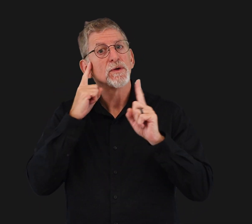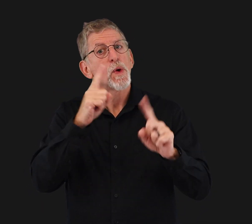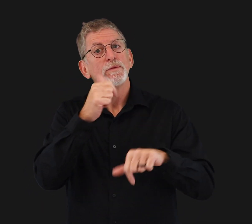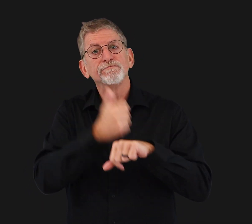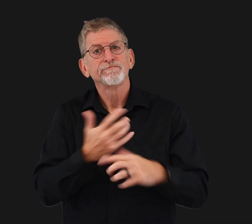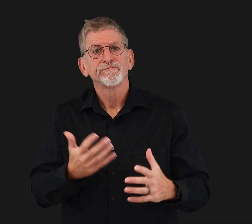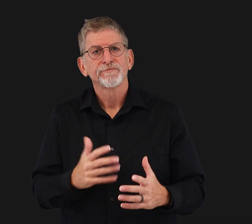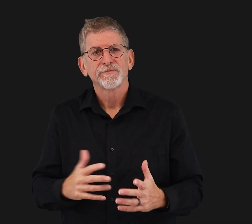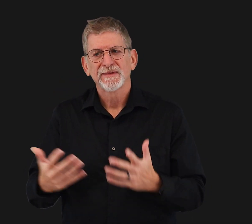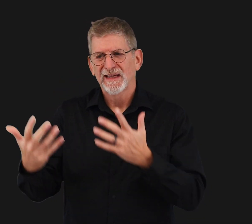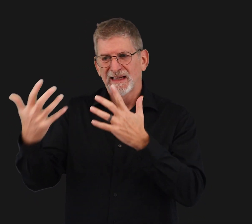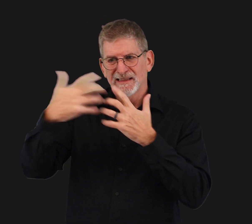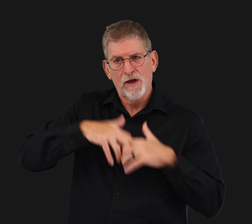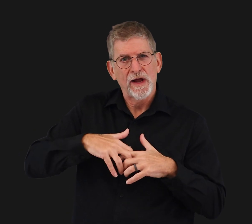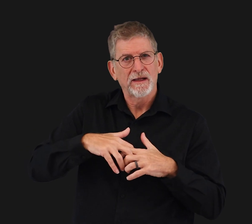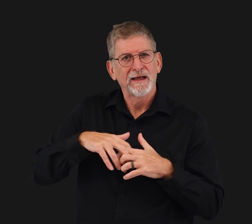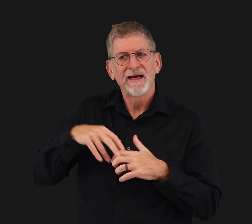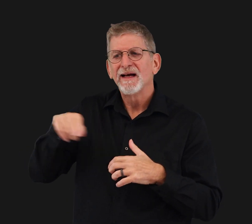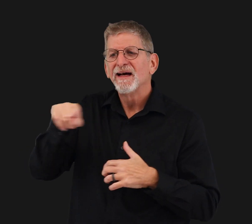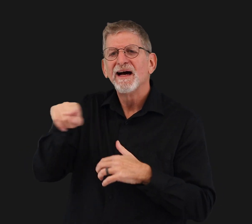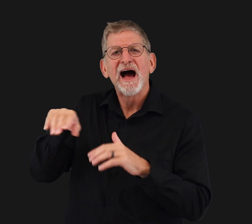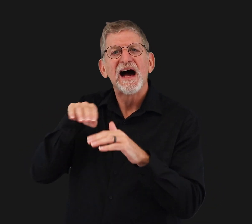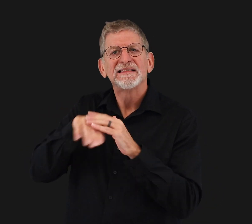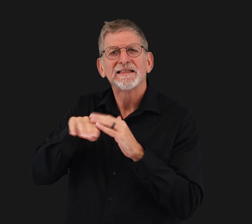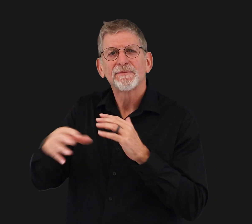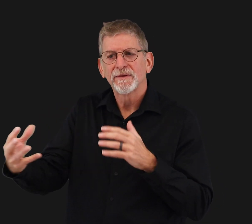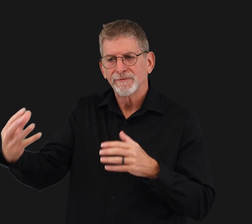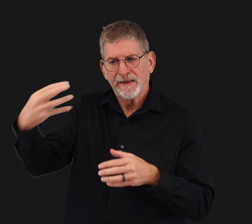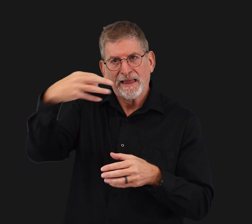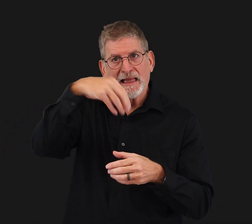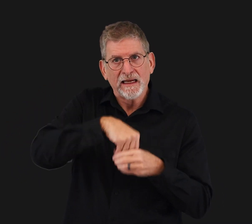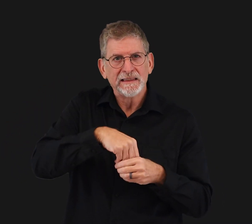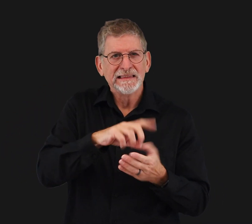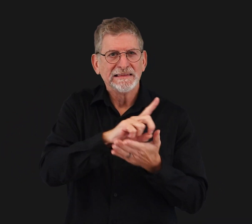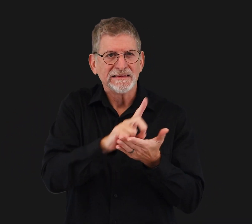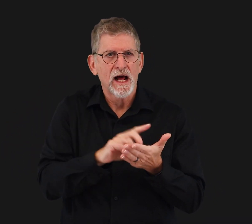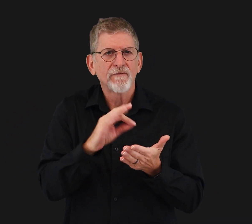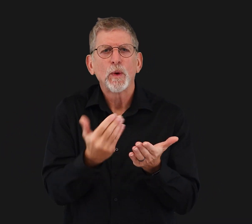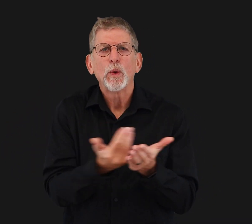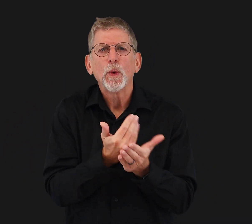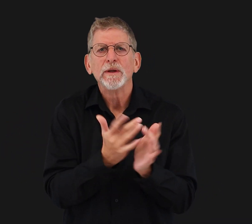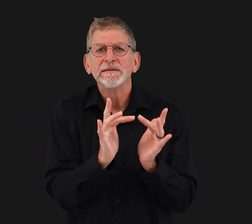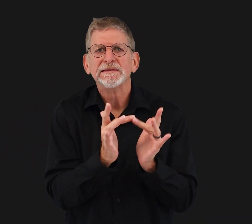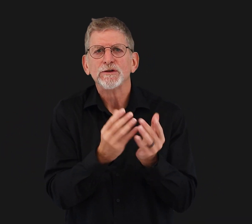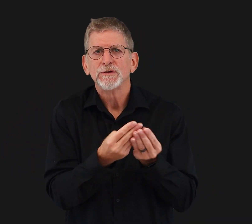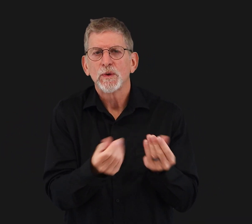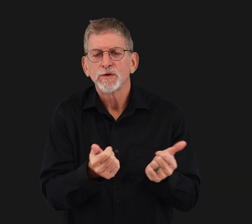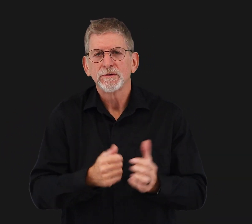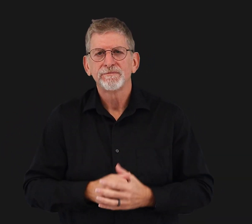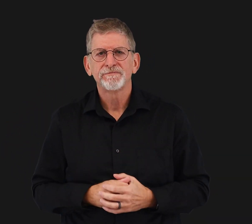Goal we set: Integrating accessibility into the design of new digital solutions.